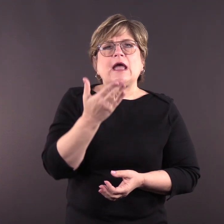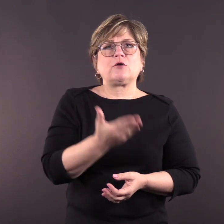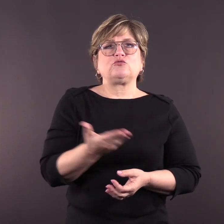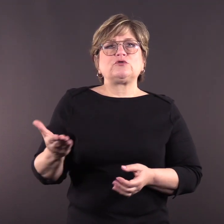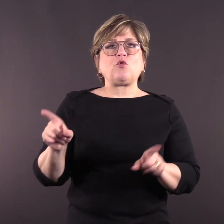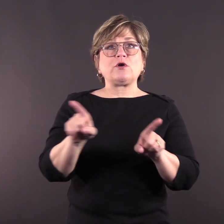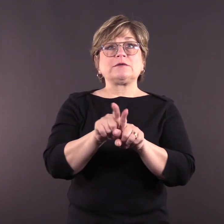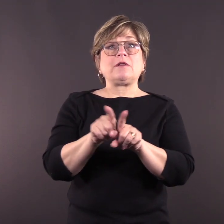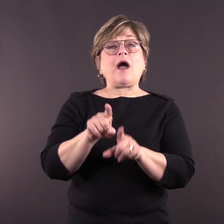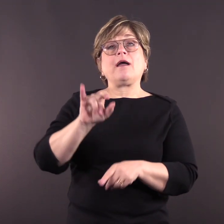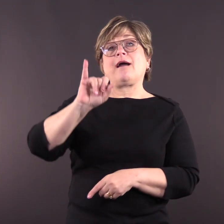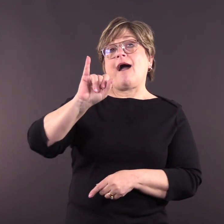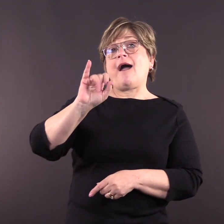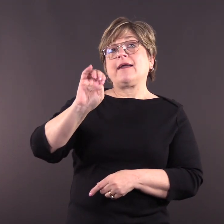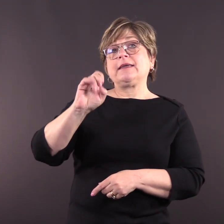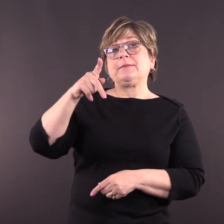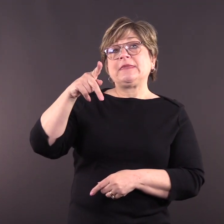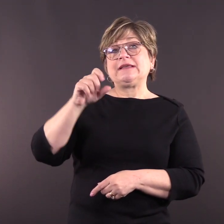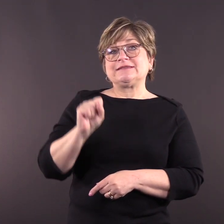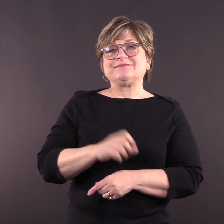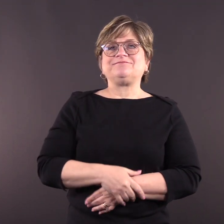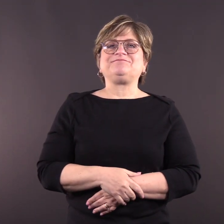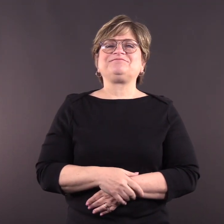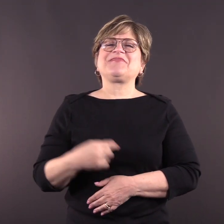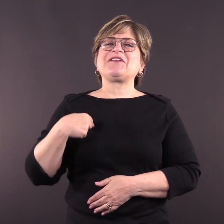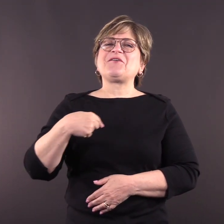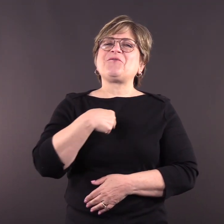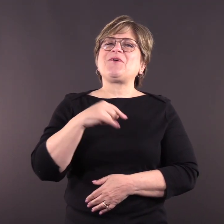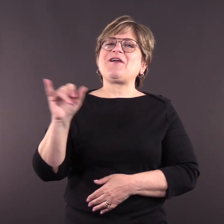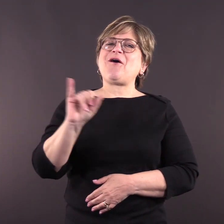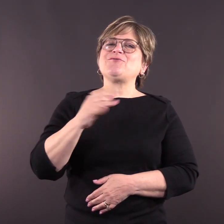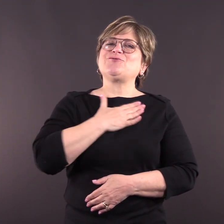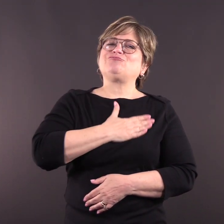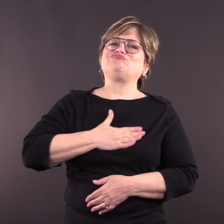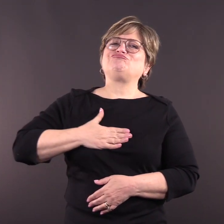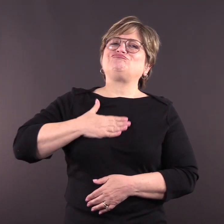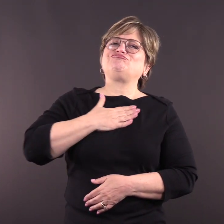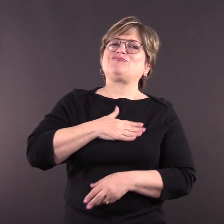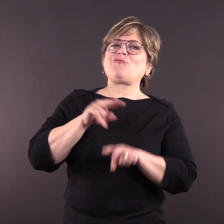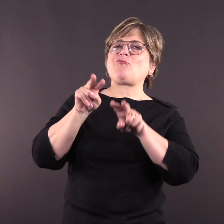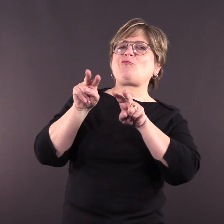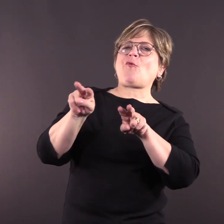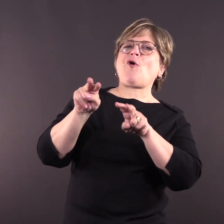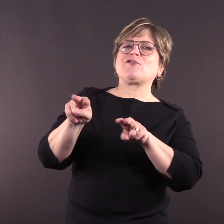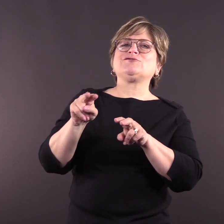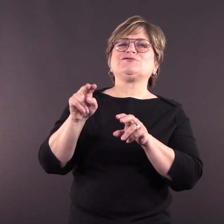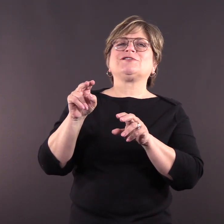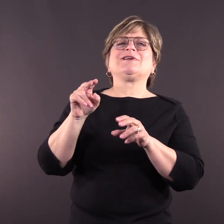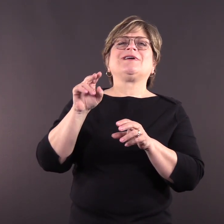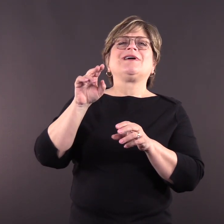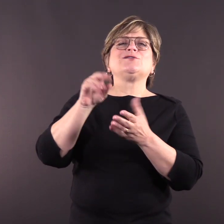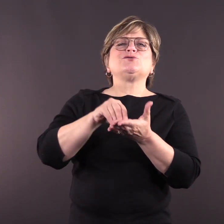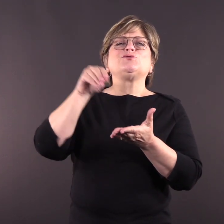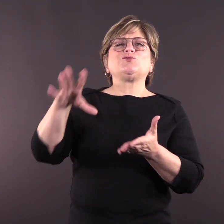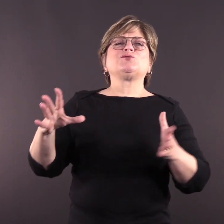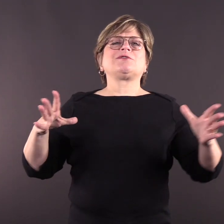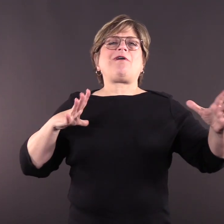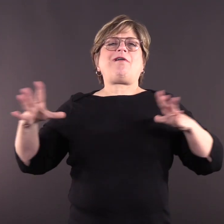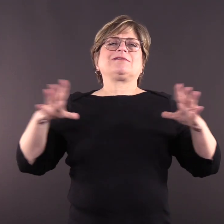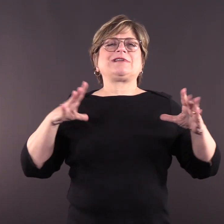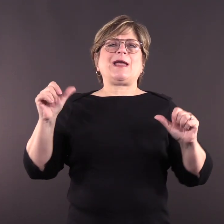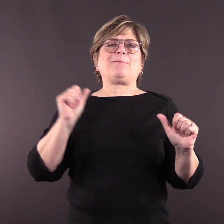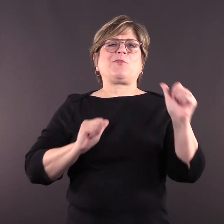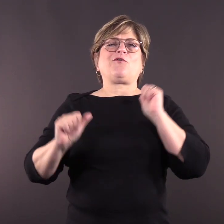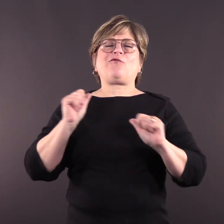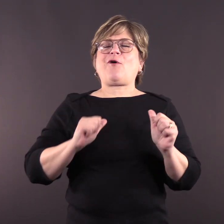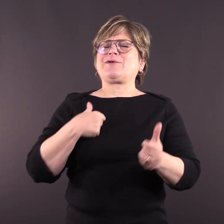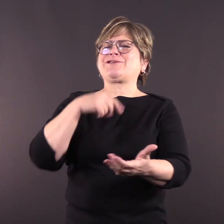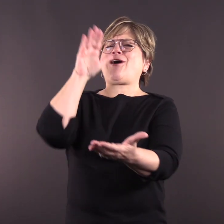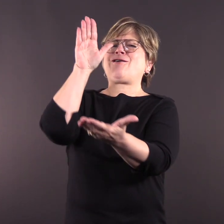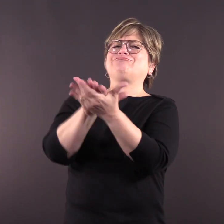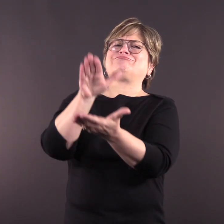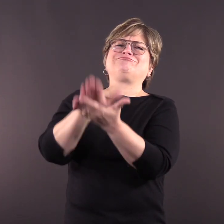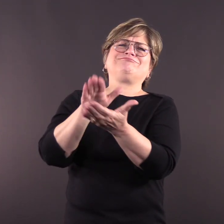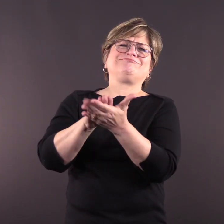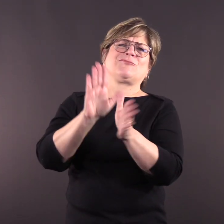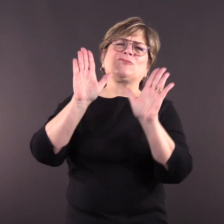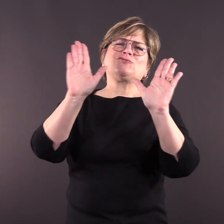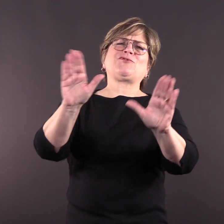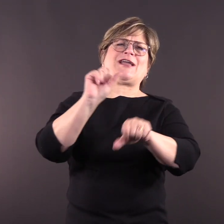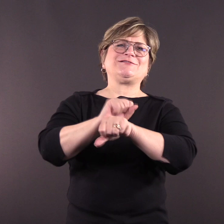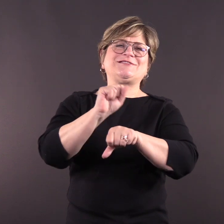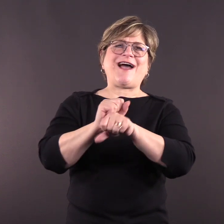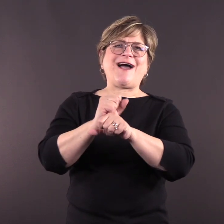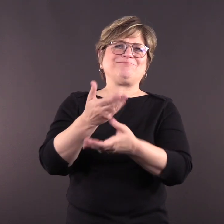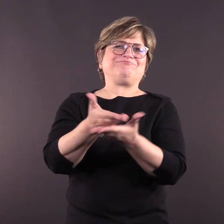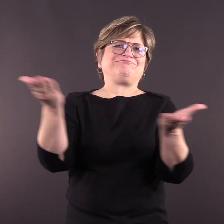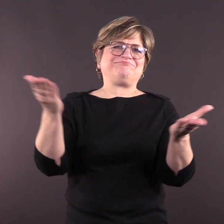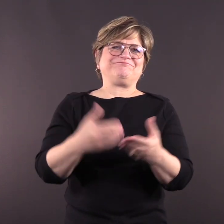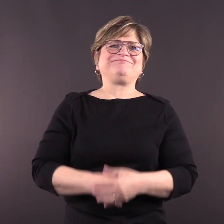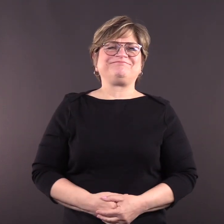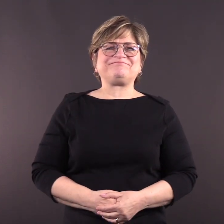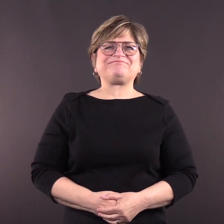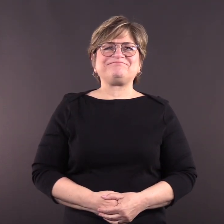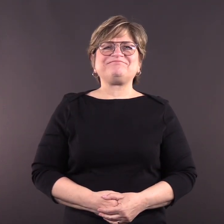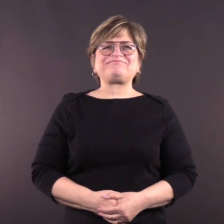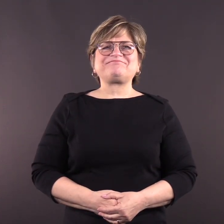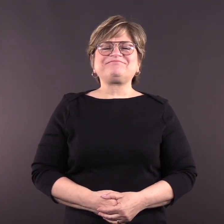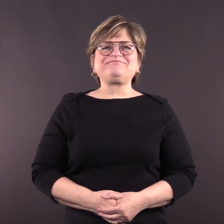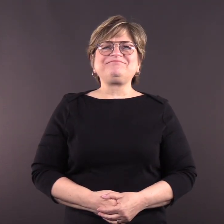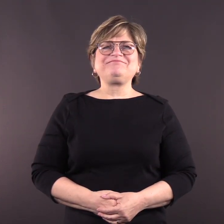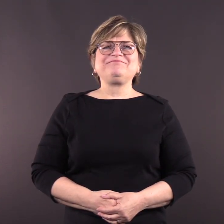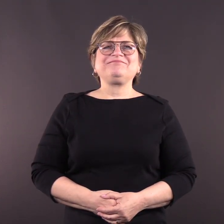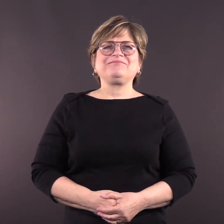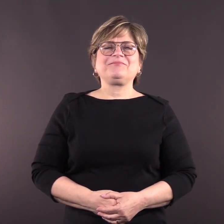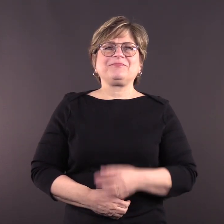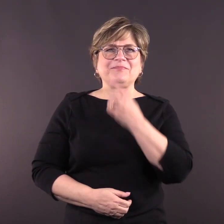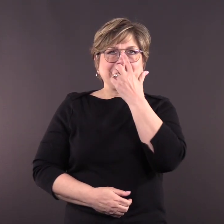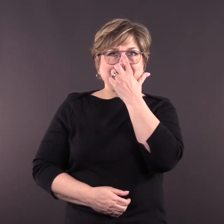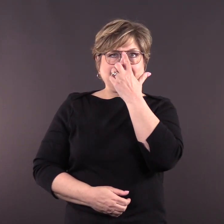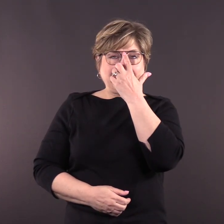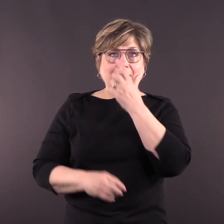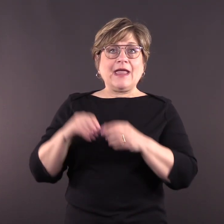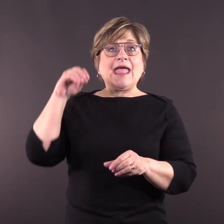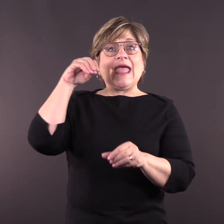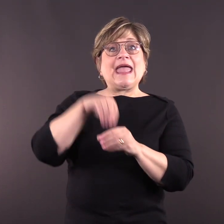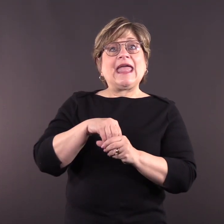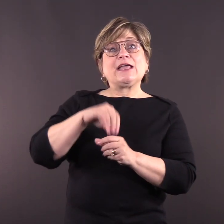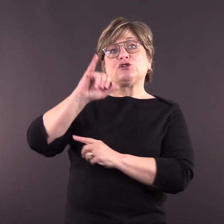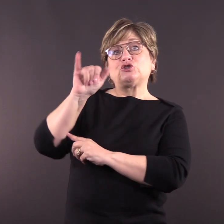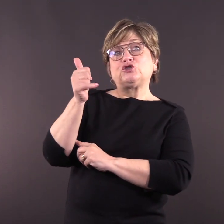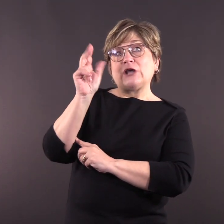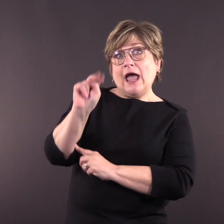resources like IEPs. We also enjoyed watching the students’ holiday performance—great job, everyone!